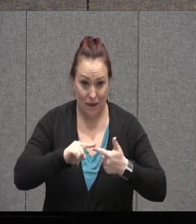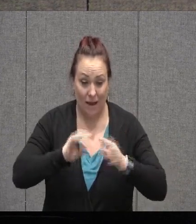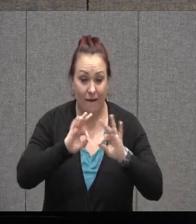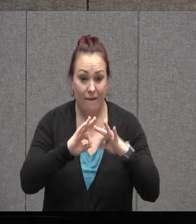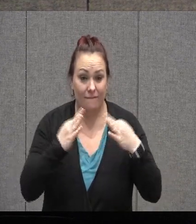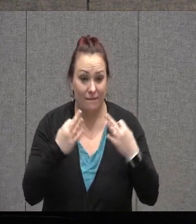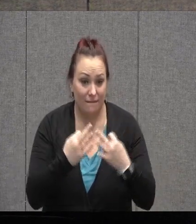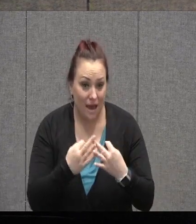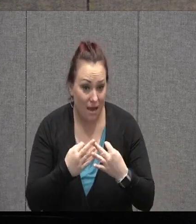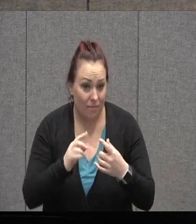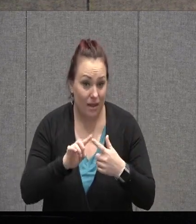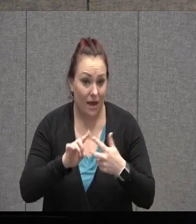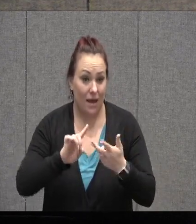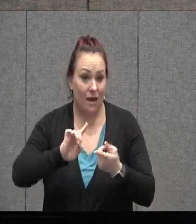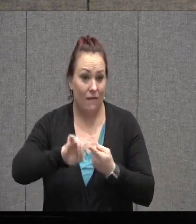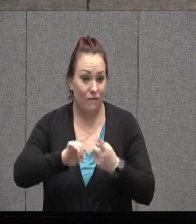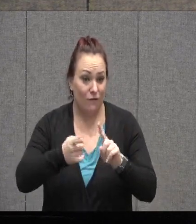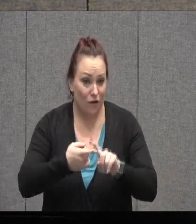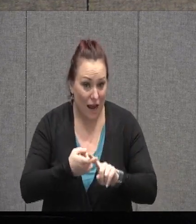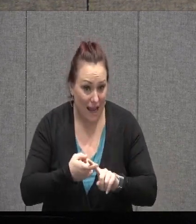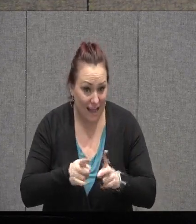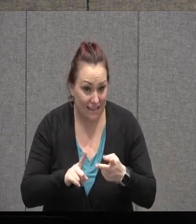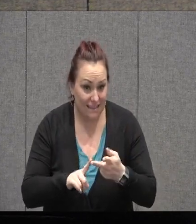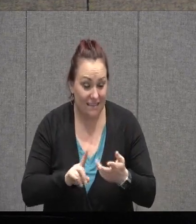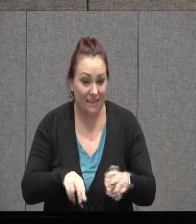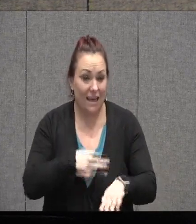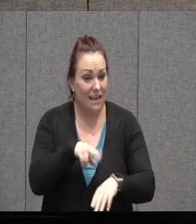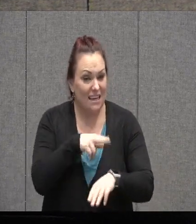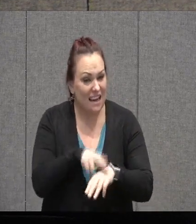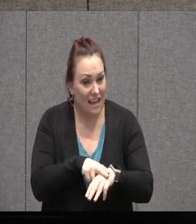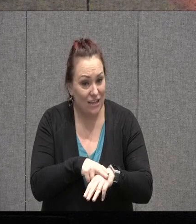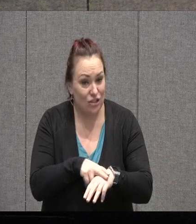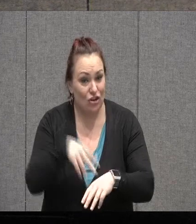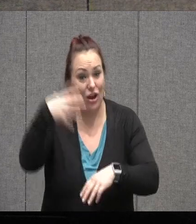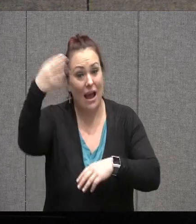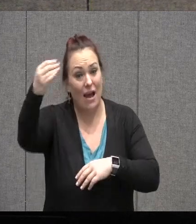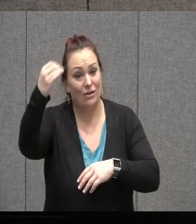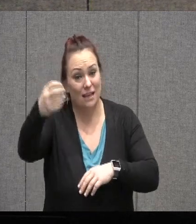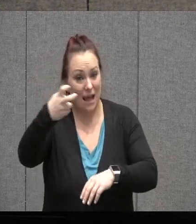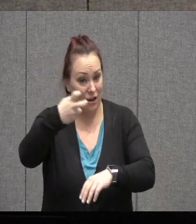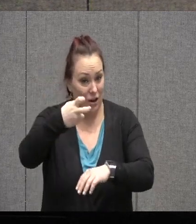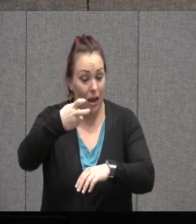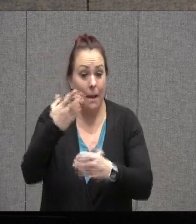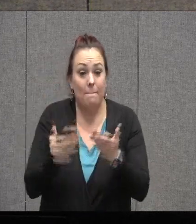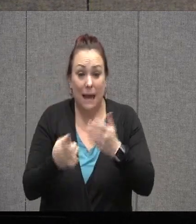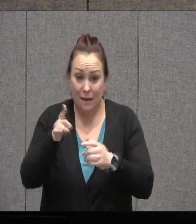How 'bout the nature, how 'bout outdoors. Maybe you went rock collecting, right? And you're able to put that on there.